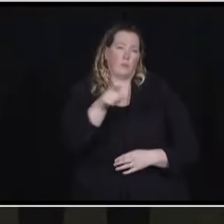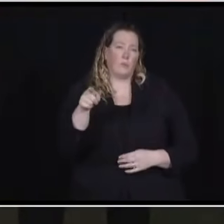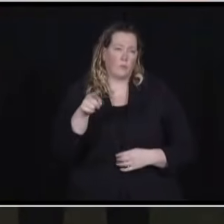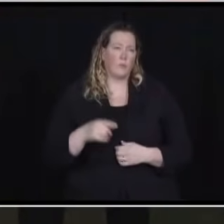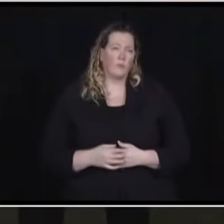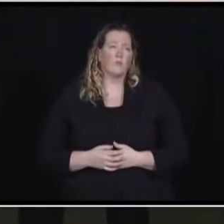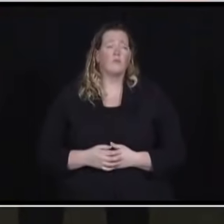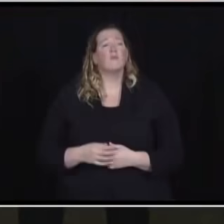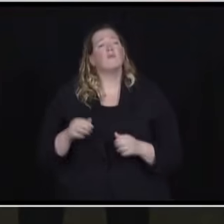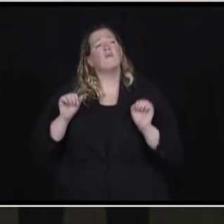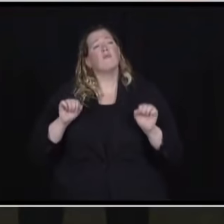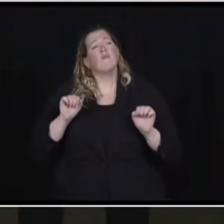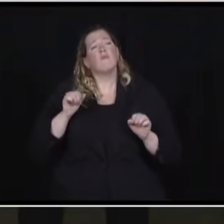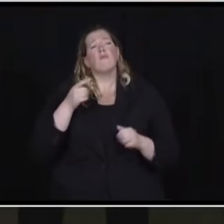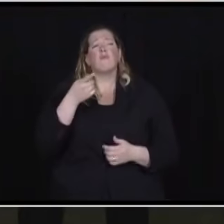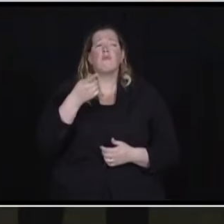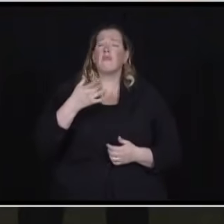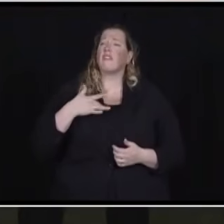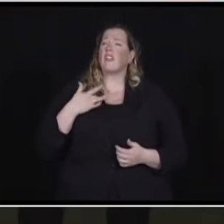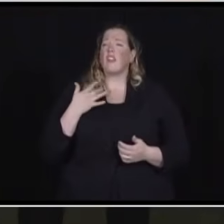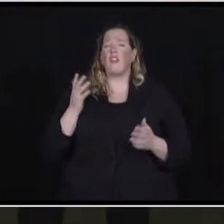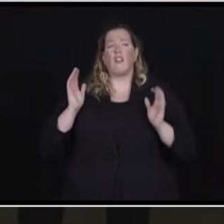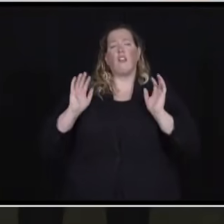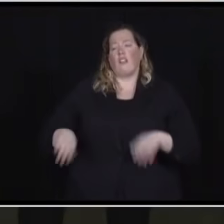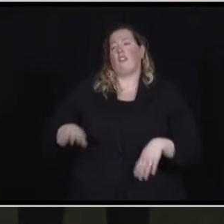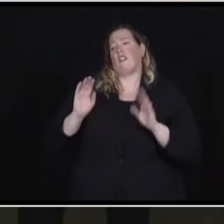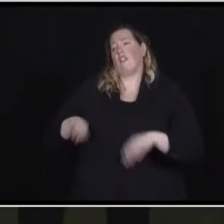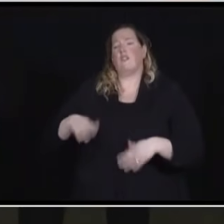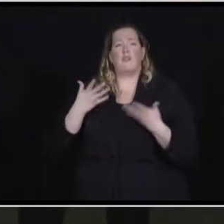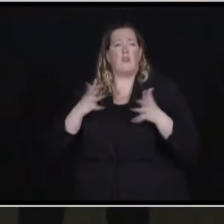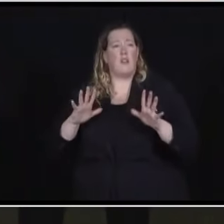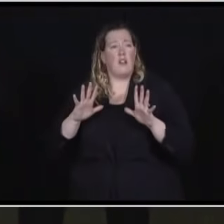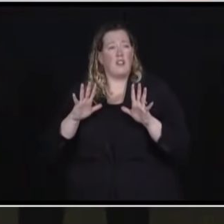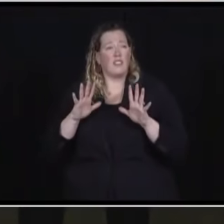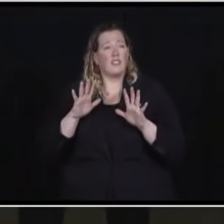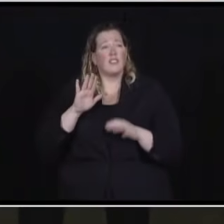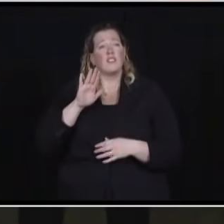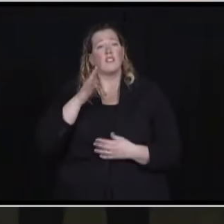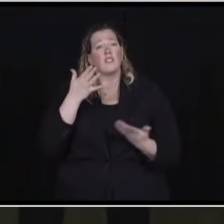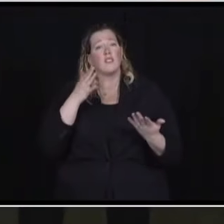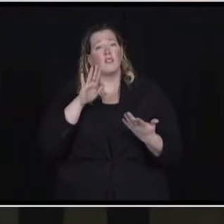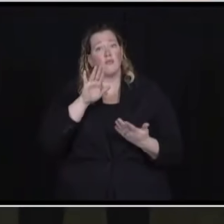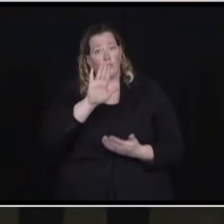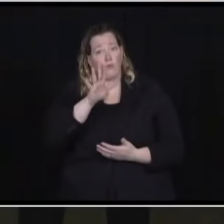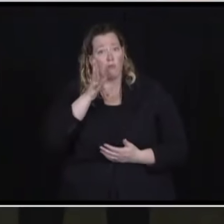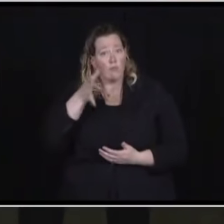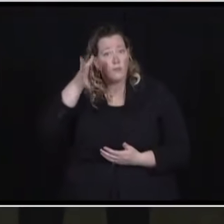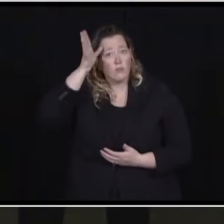to protect you because I'm gonna protect you and your families, someone within your family, maybe your elderly grandparents